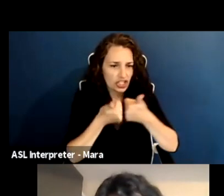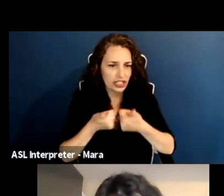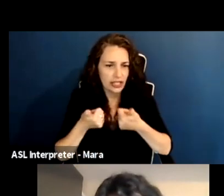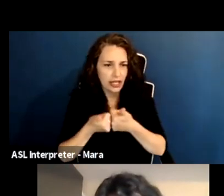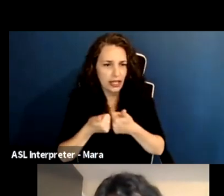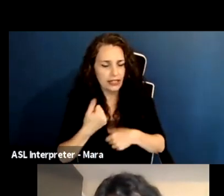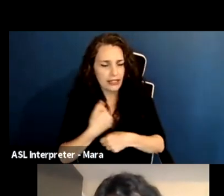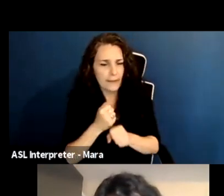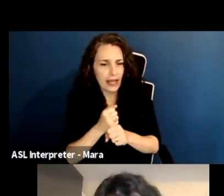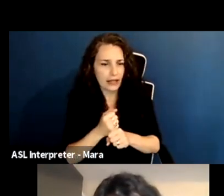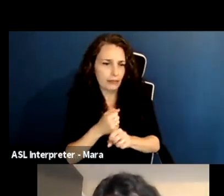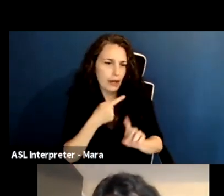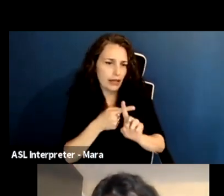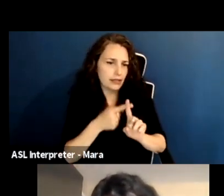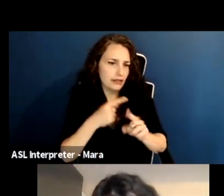for our future generations in this planet.